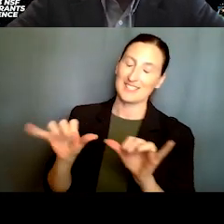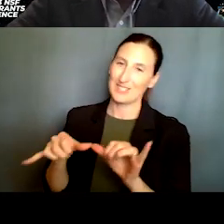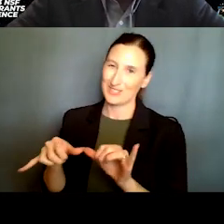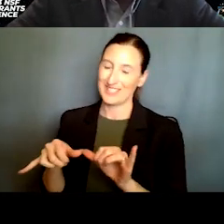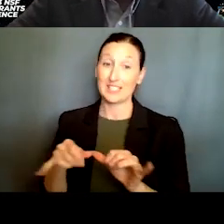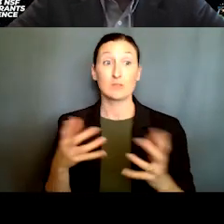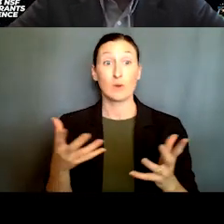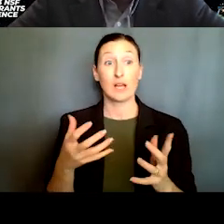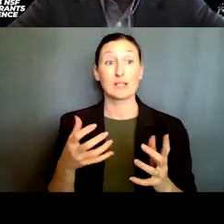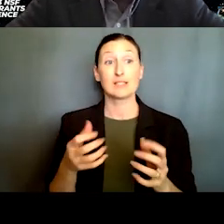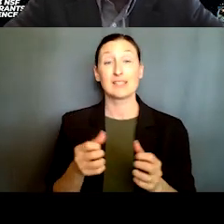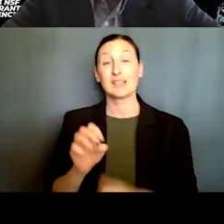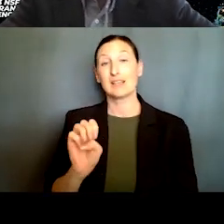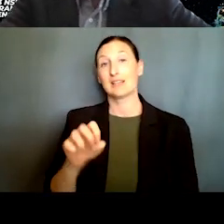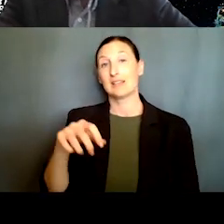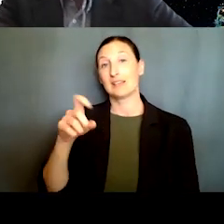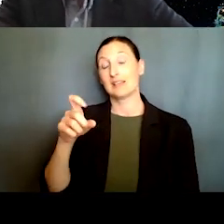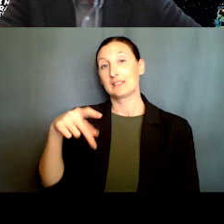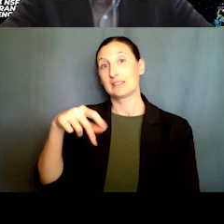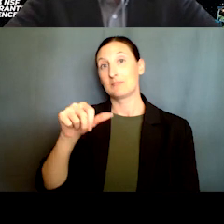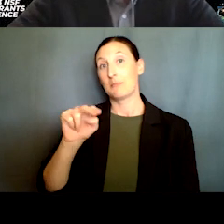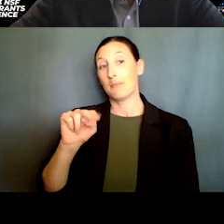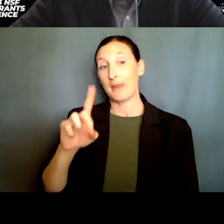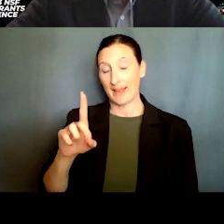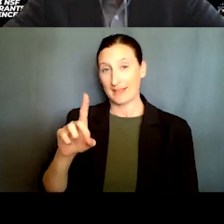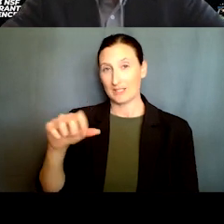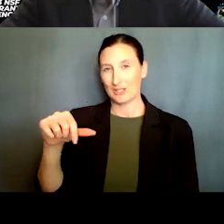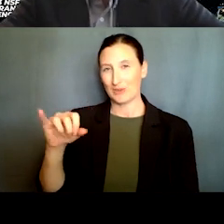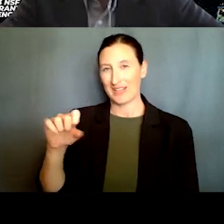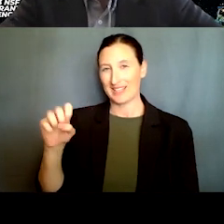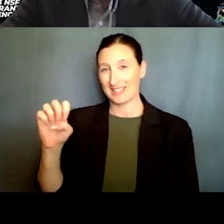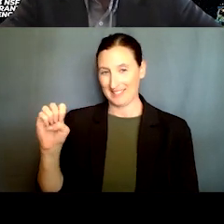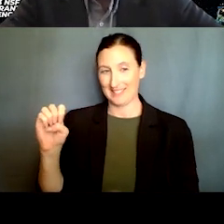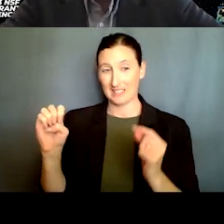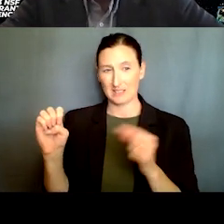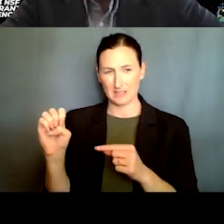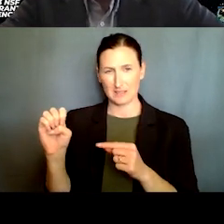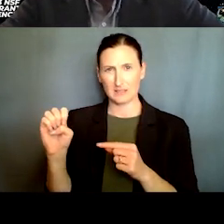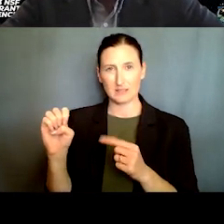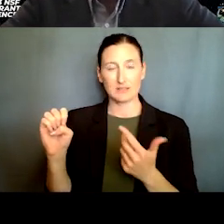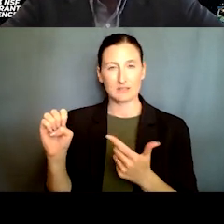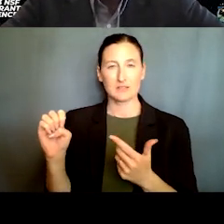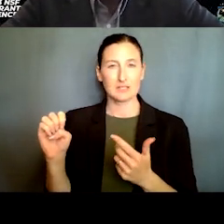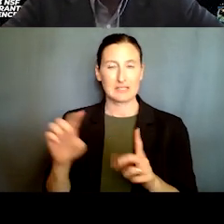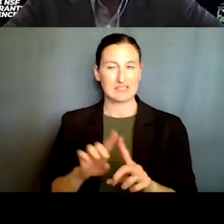engineering is ExpandQISE. This one is in contrast to the previous two.